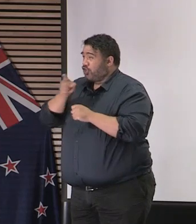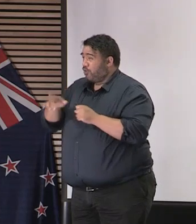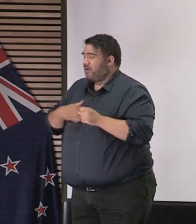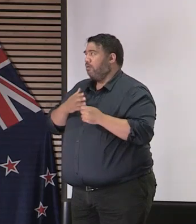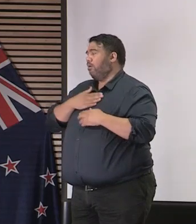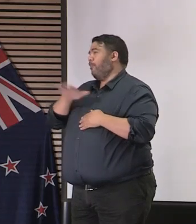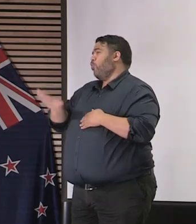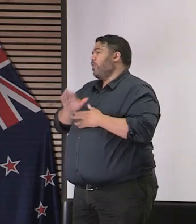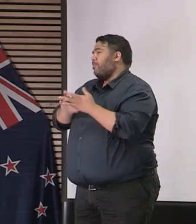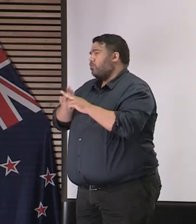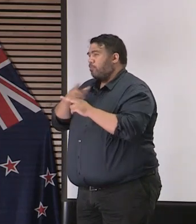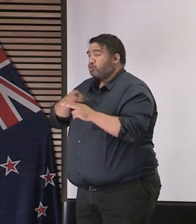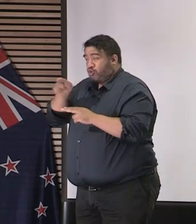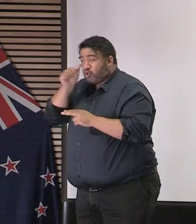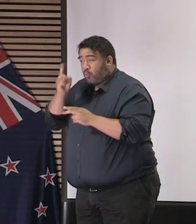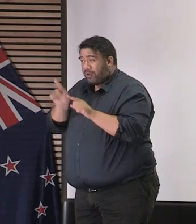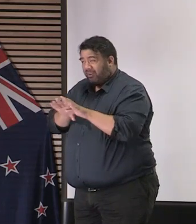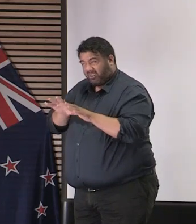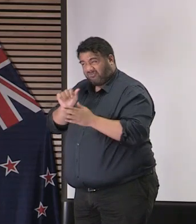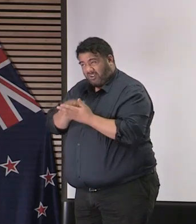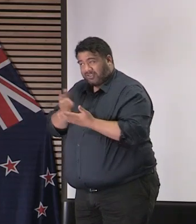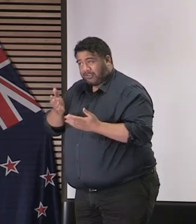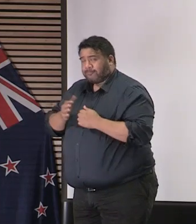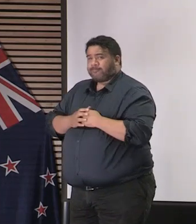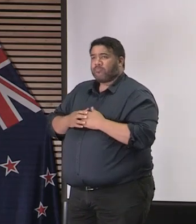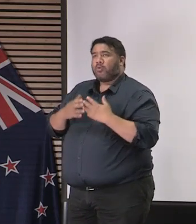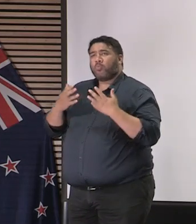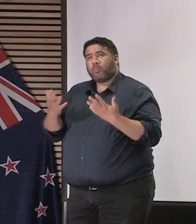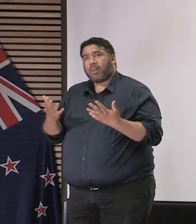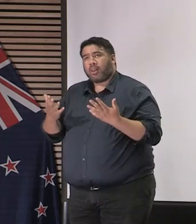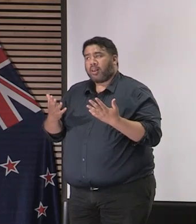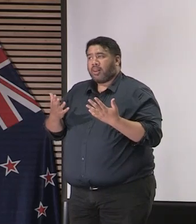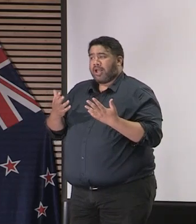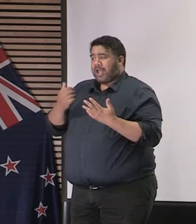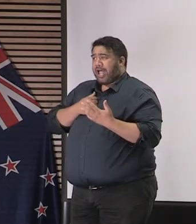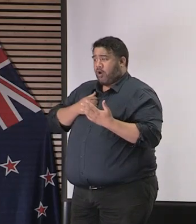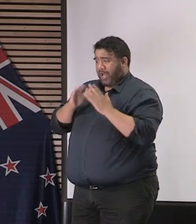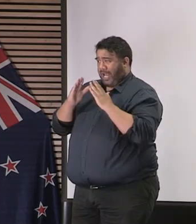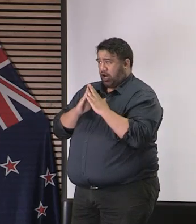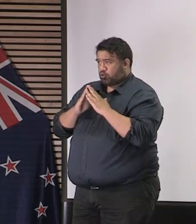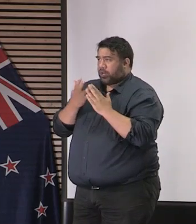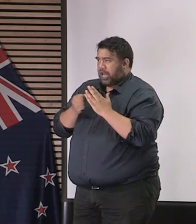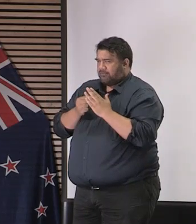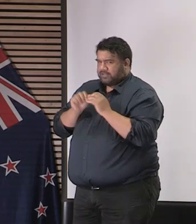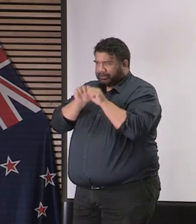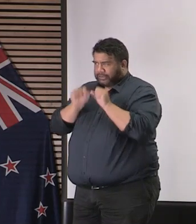kids at home while trying to get work done, and is it making you more sympathetic